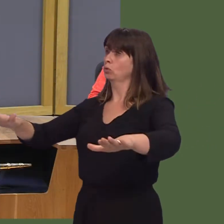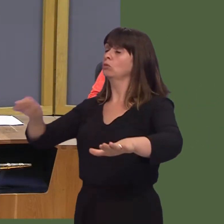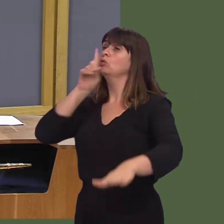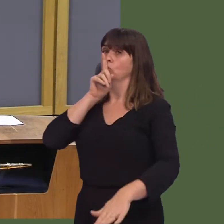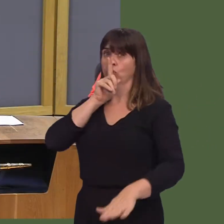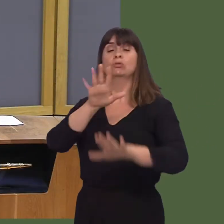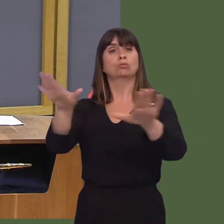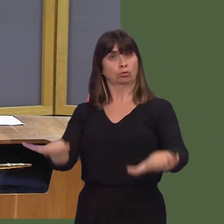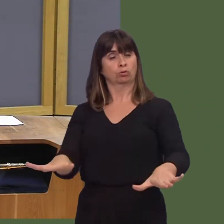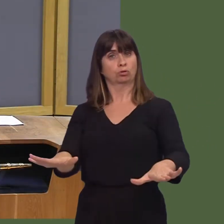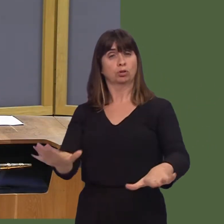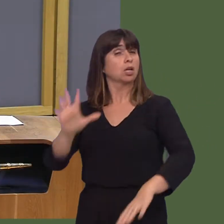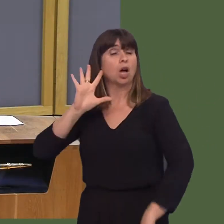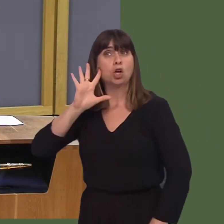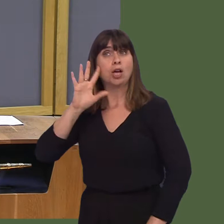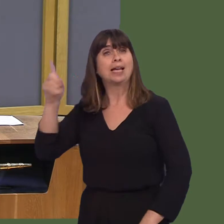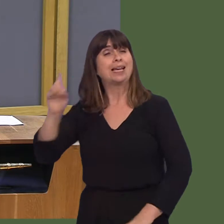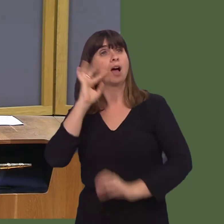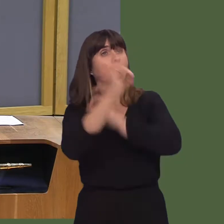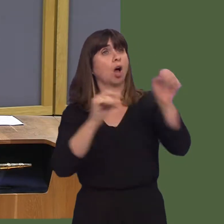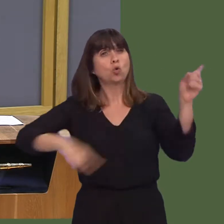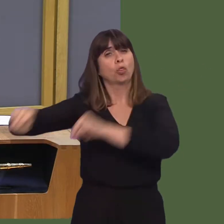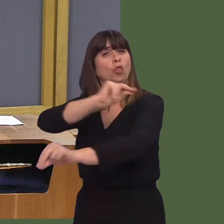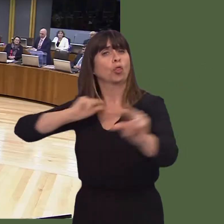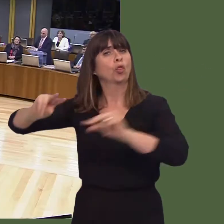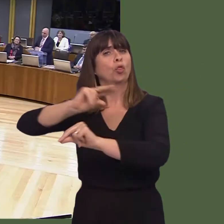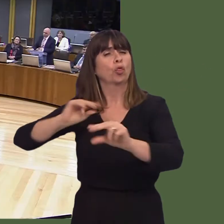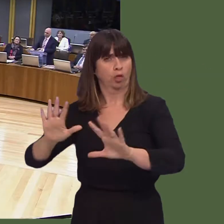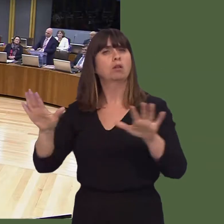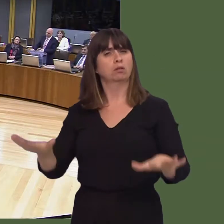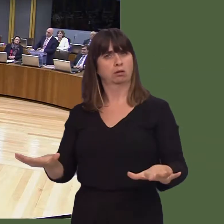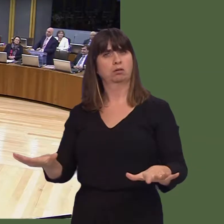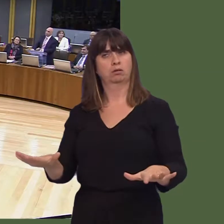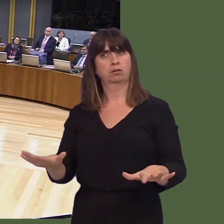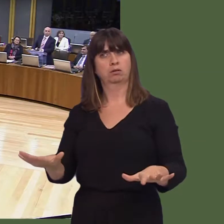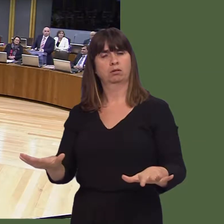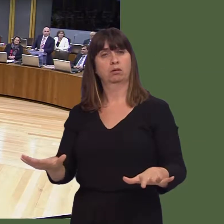Allow him to ask his question, please. [Interruption.] Allow him to ask his question.